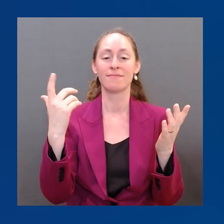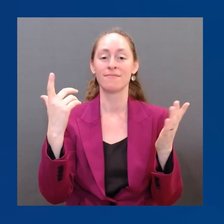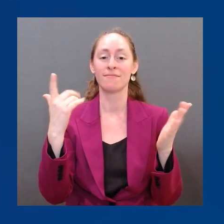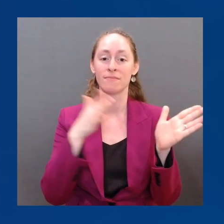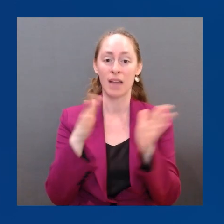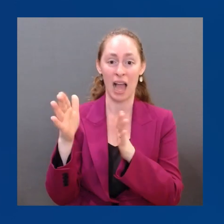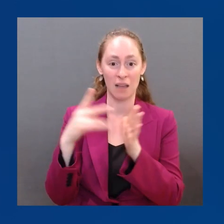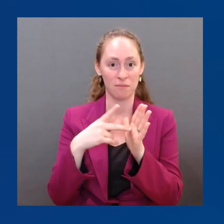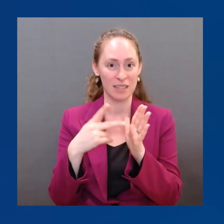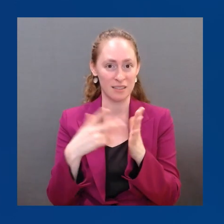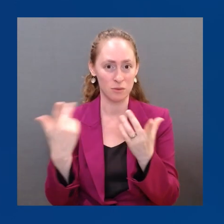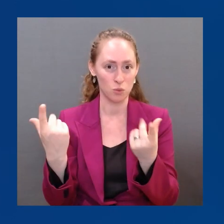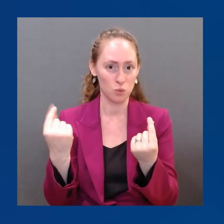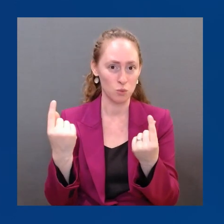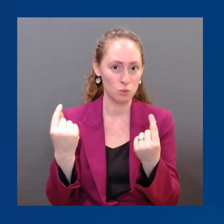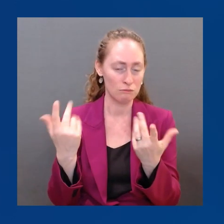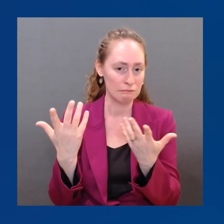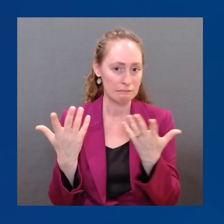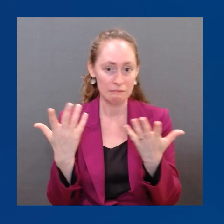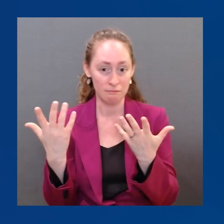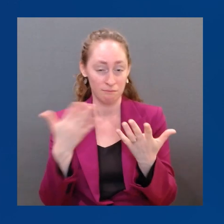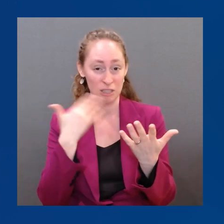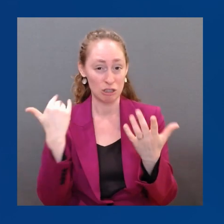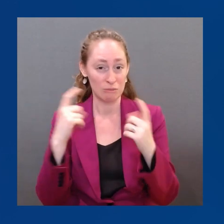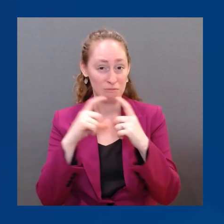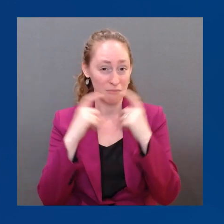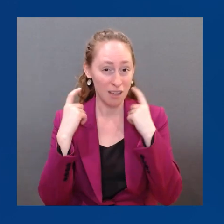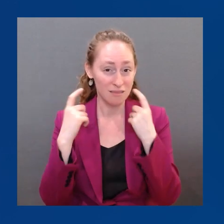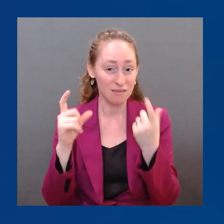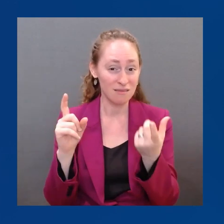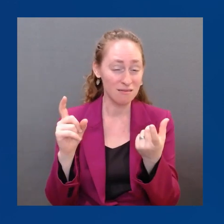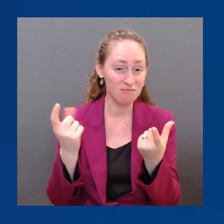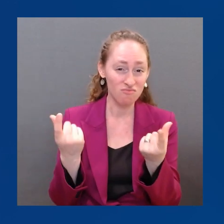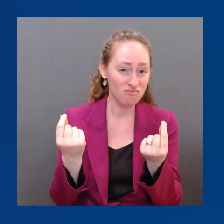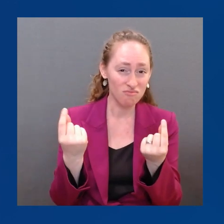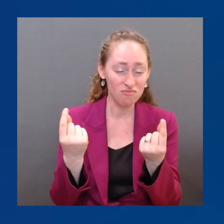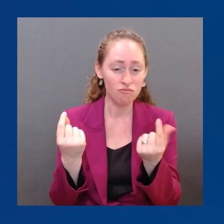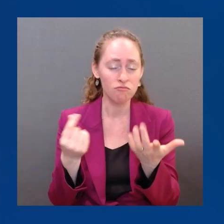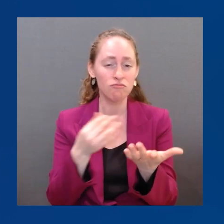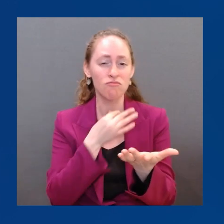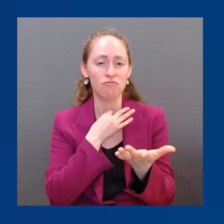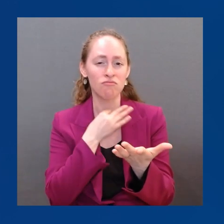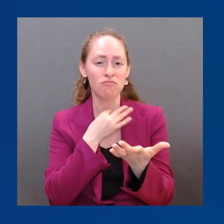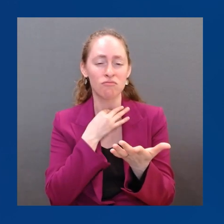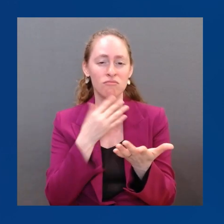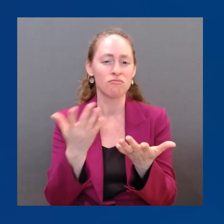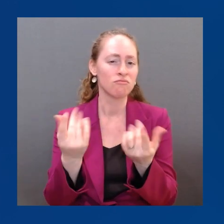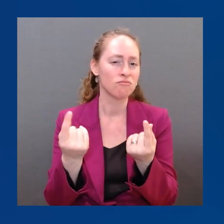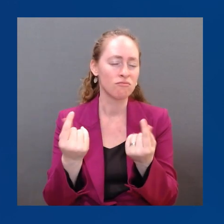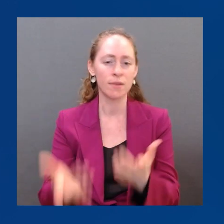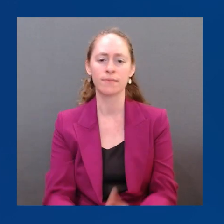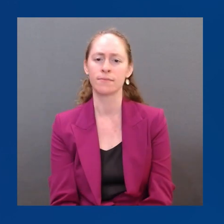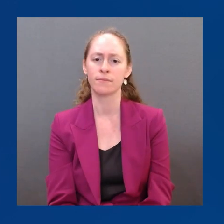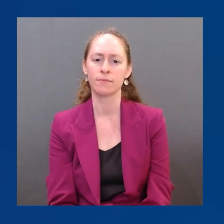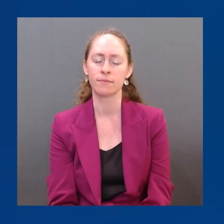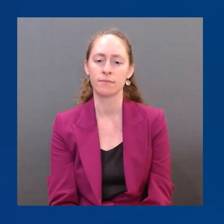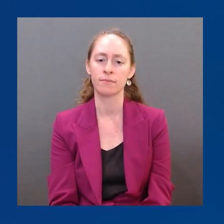given the uncertain situation? And then -- clearly, heading into the fall and winter, Dr. Jha, you mentioned you're planning for a range of scenarios